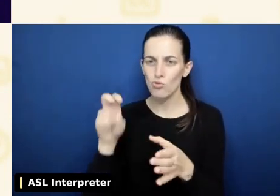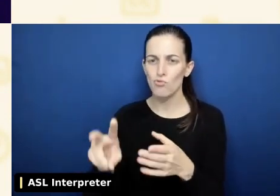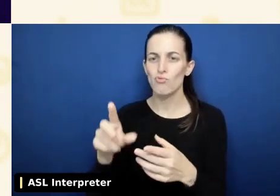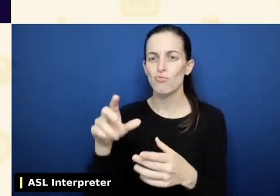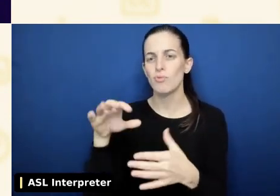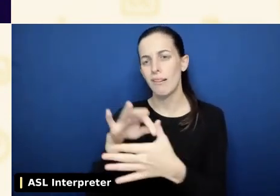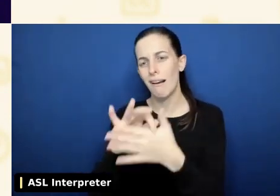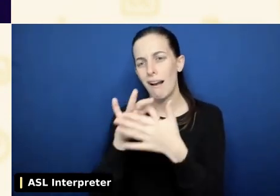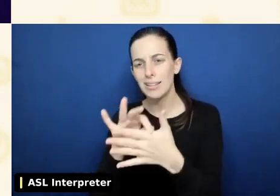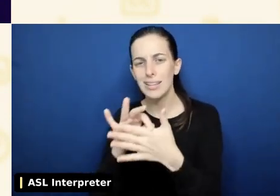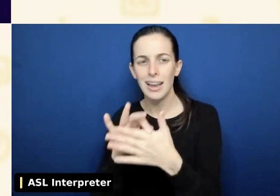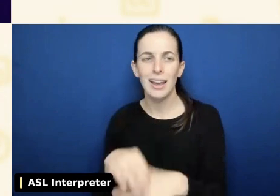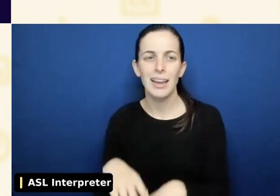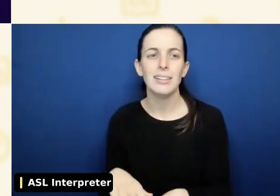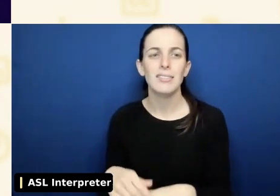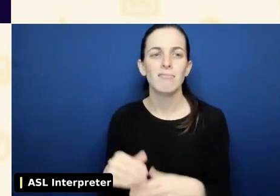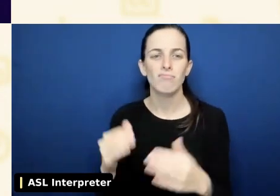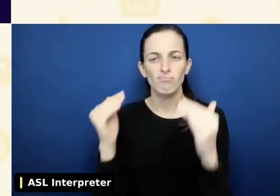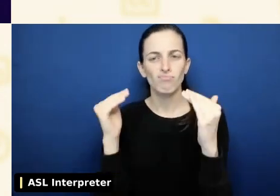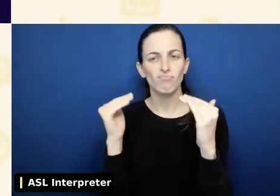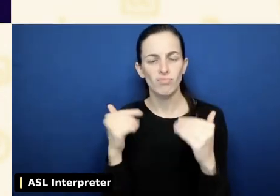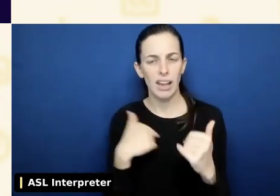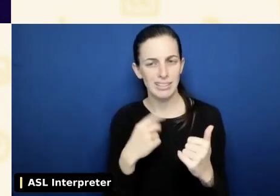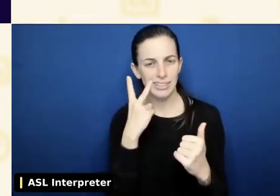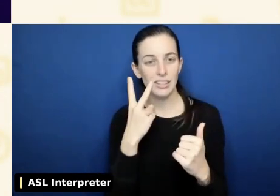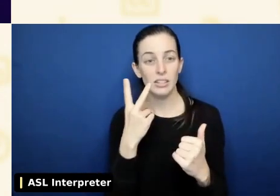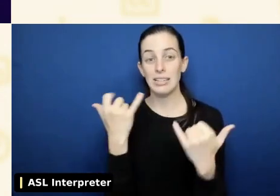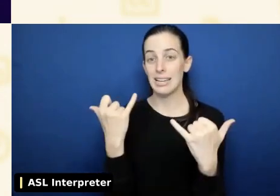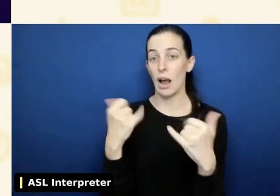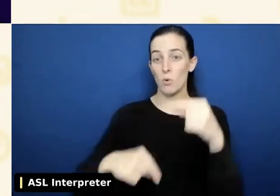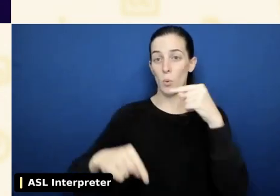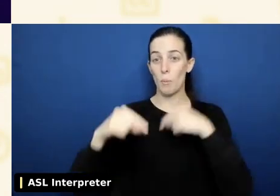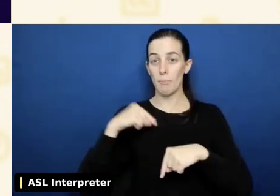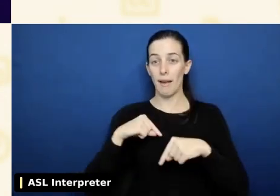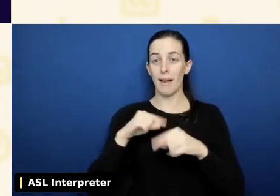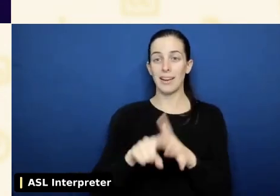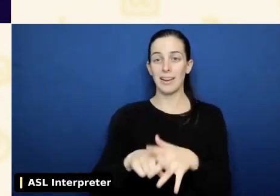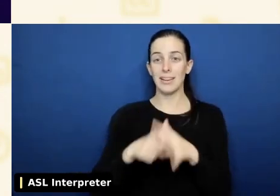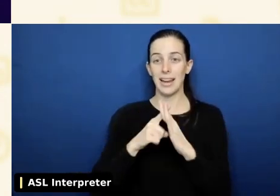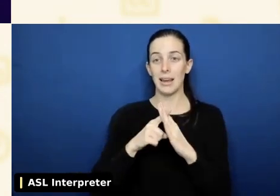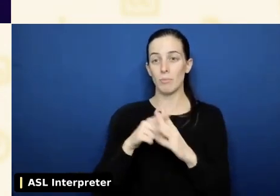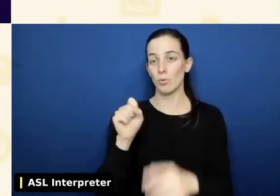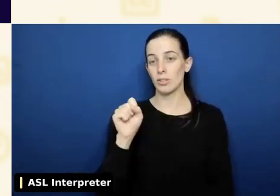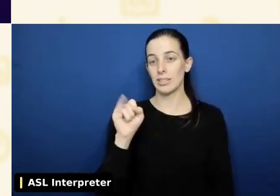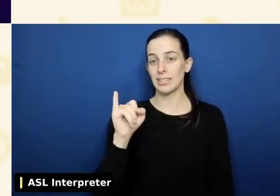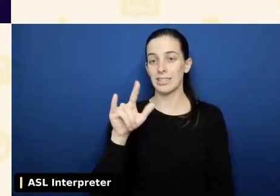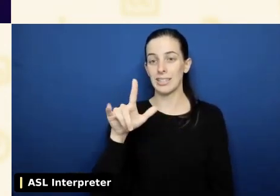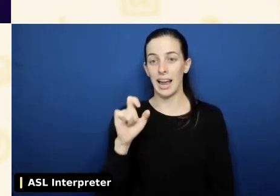So if I come back and I enable styles again, I get my page